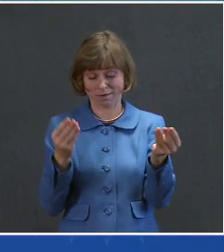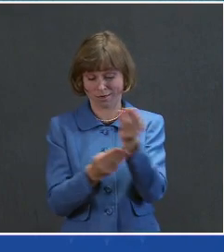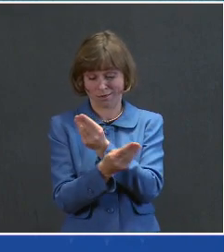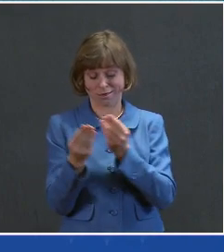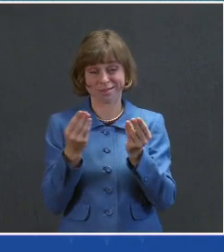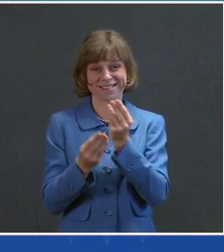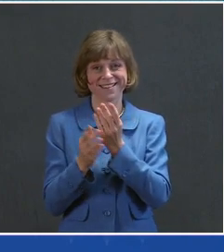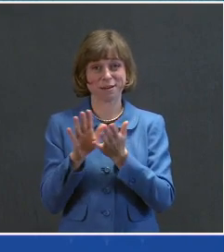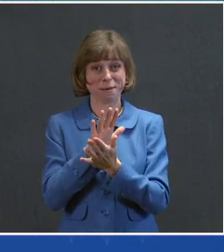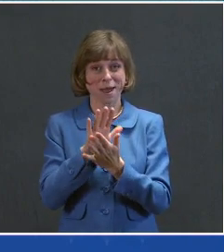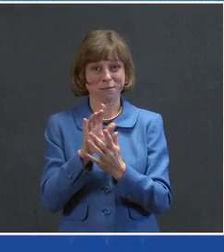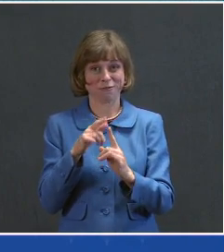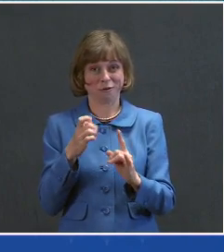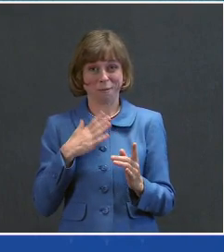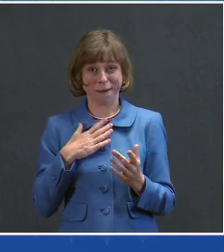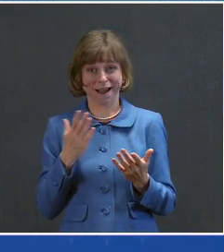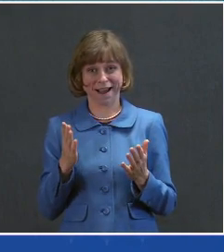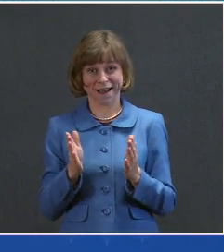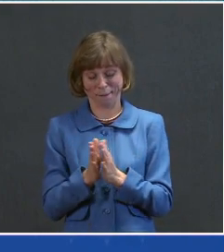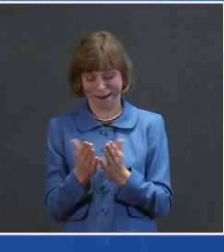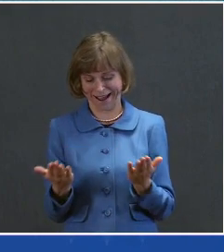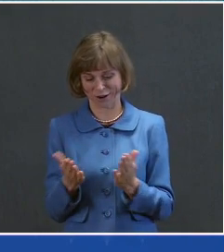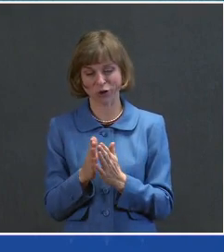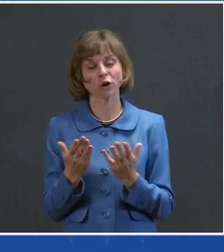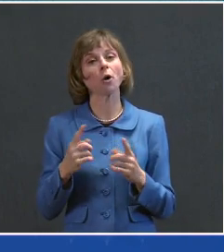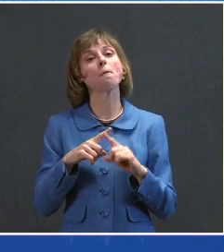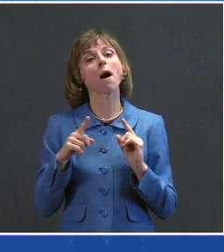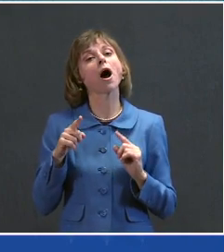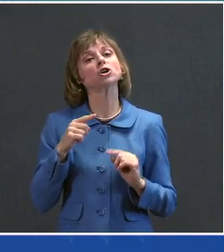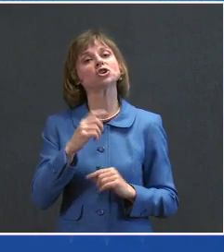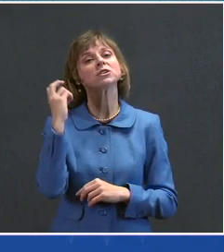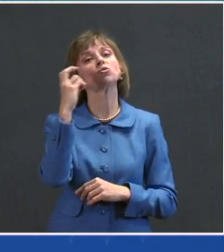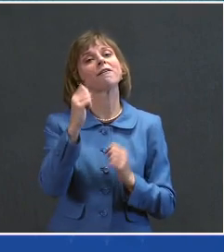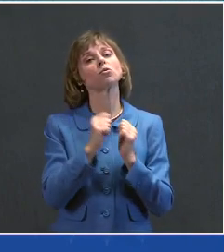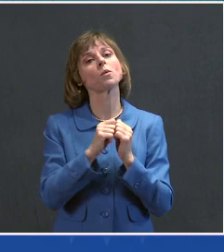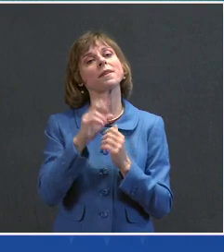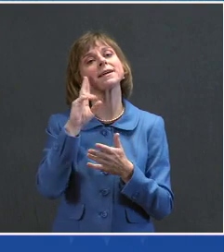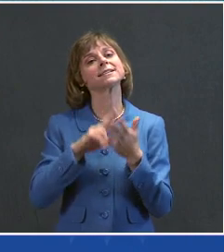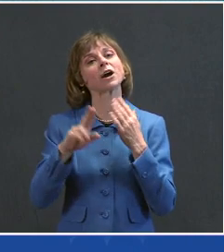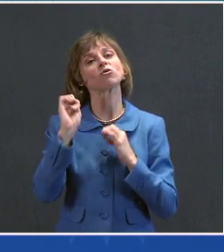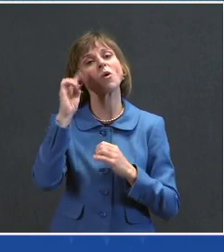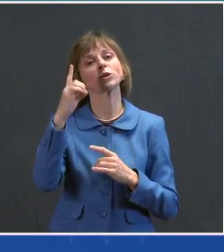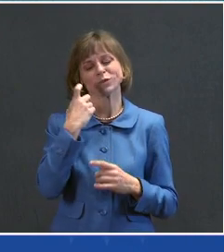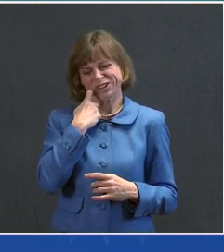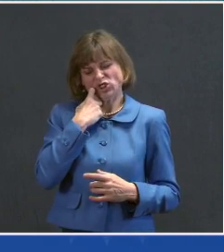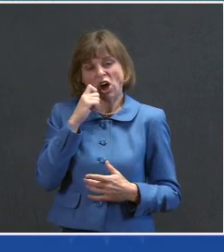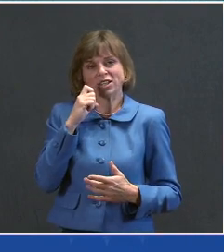out of my binder here. But she will be traveling with the Secretary of Education, who was just confirmed, as you all know.